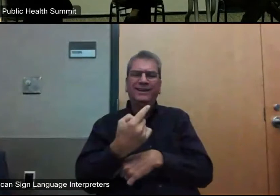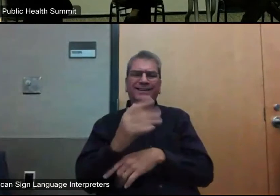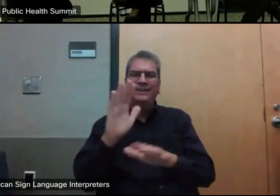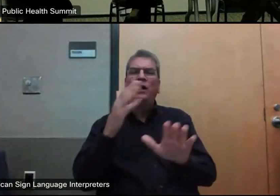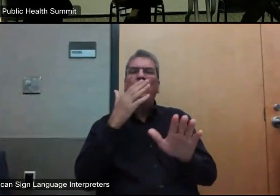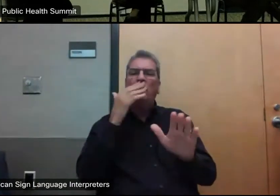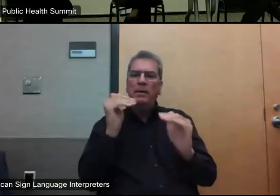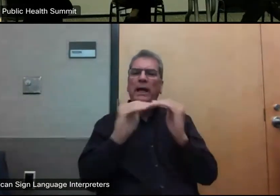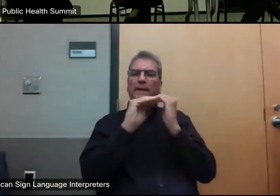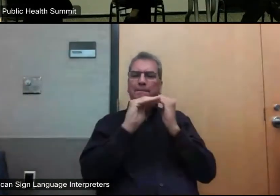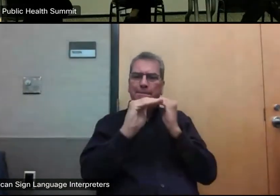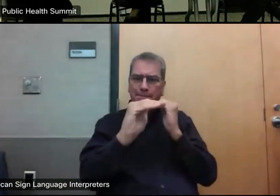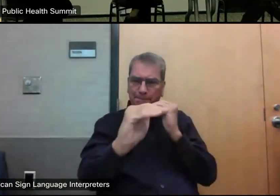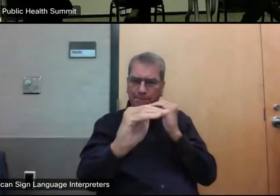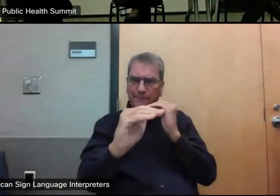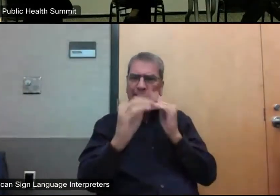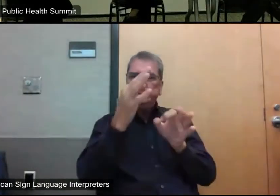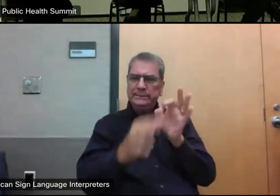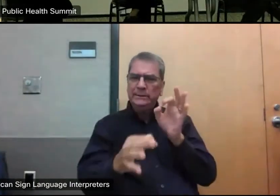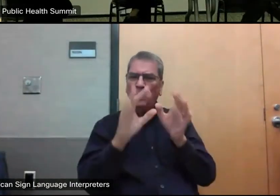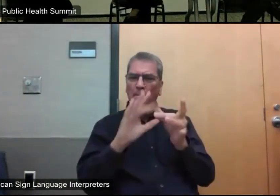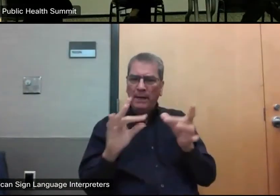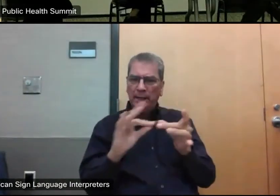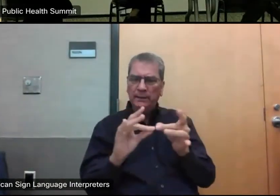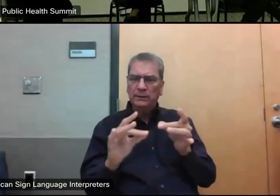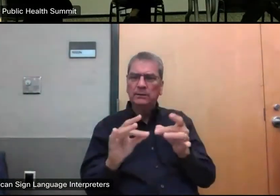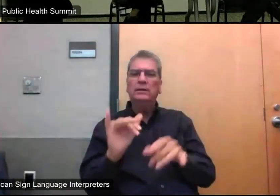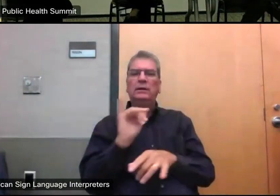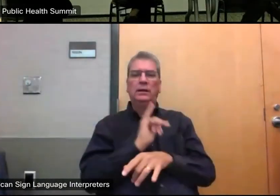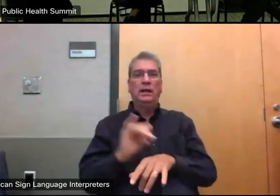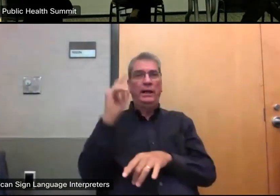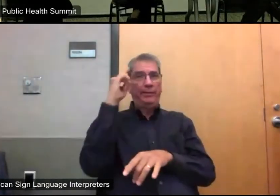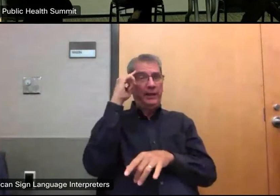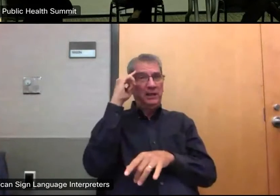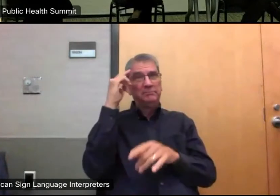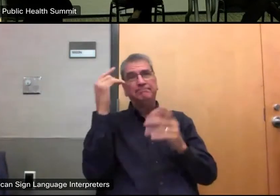some information that we have. Um. But I think that, um.